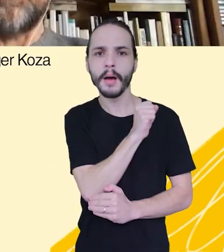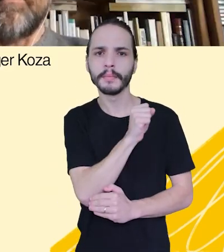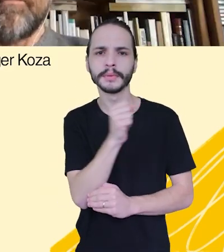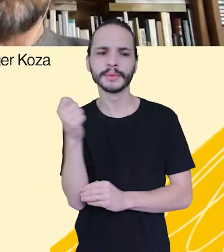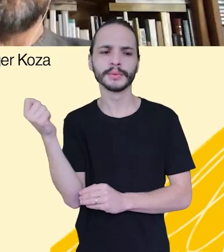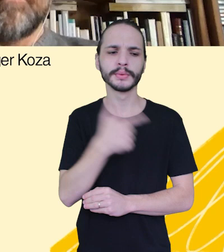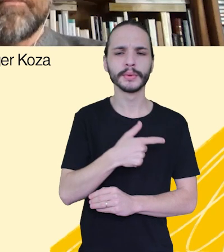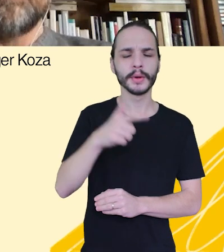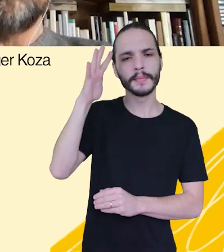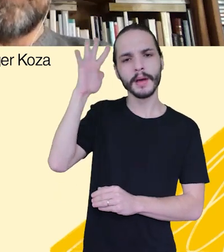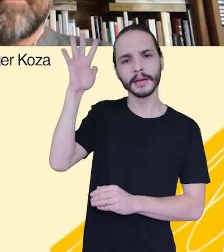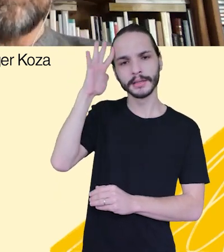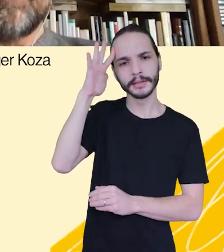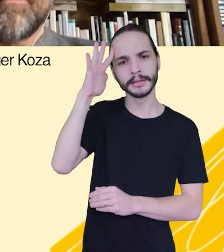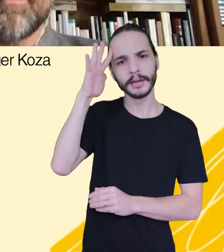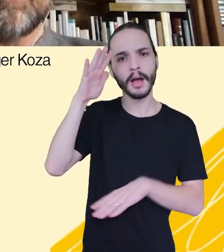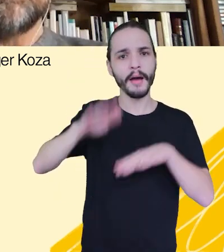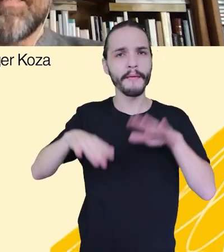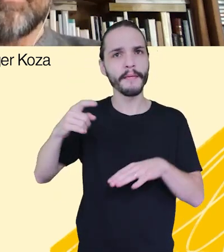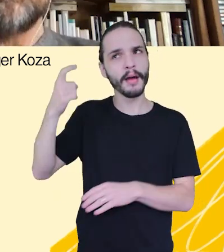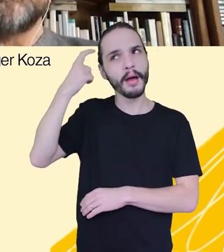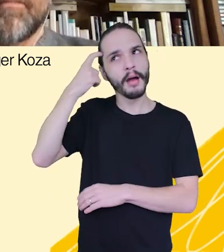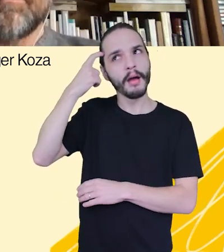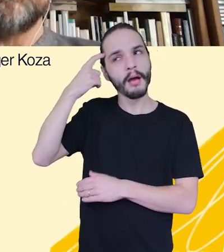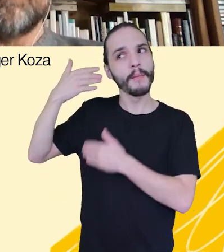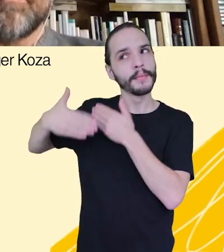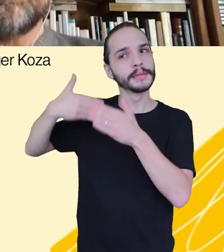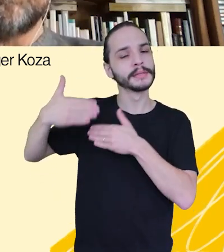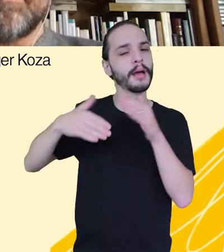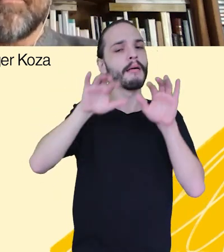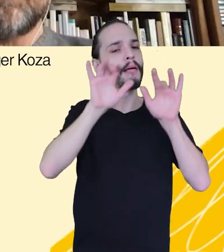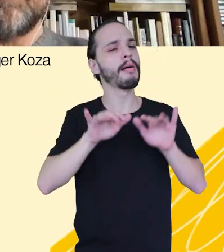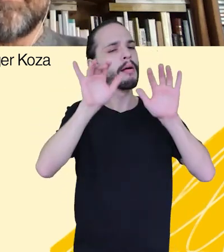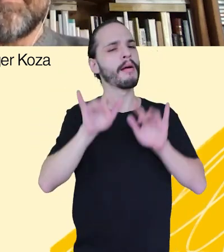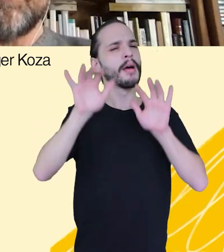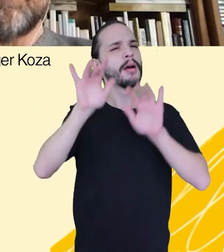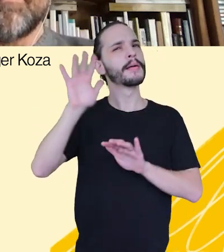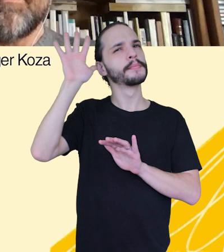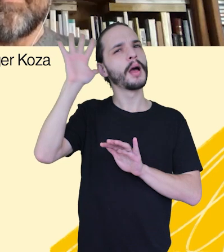In your head during the writing process. Because you know "yes, I want to go there